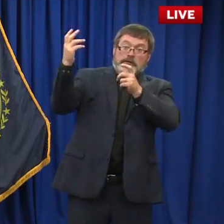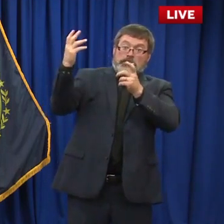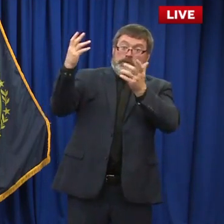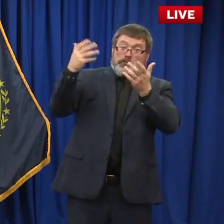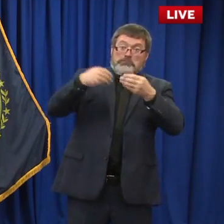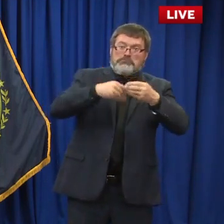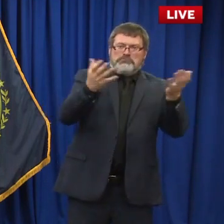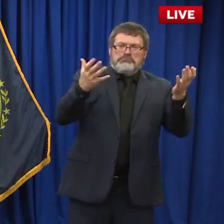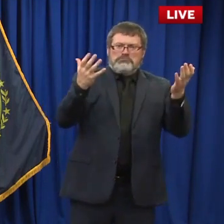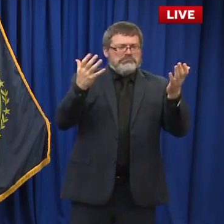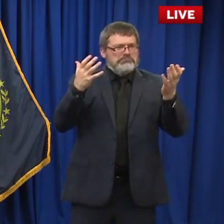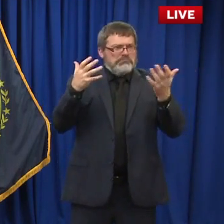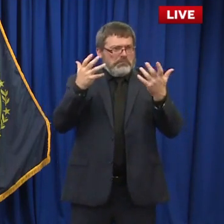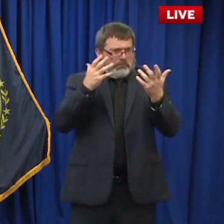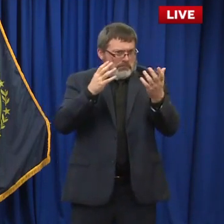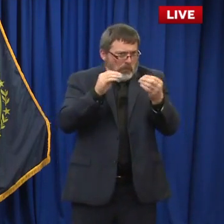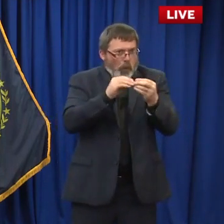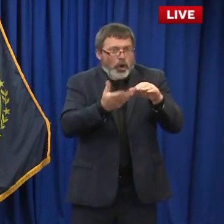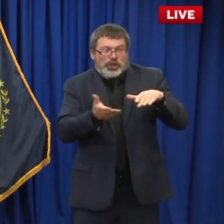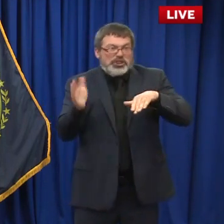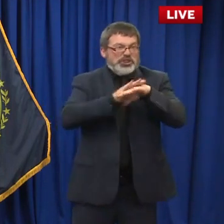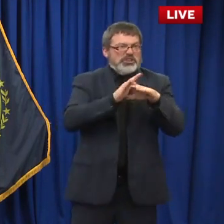THERE'S EVERY INCENTIVE IN THE WORLD TO ALREADY DO IT.